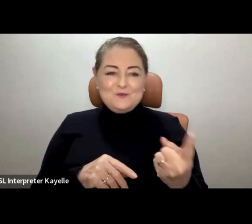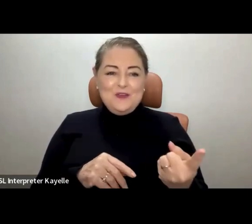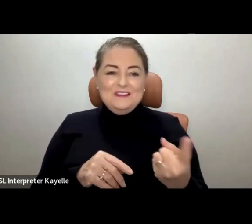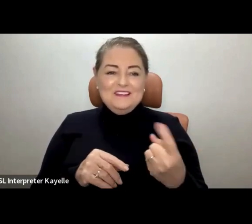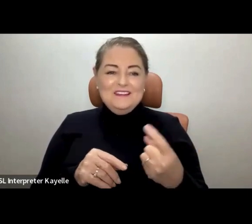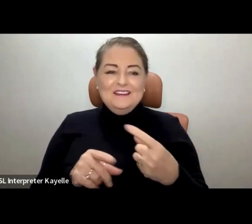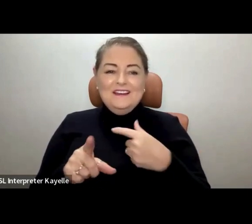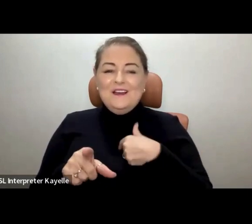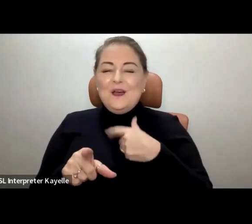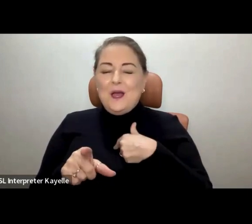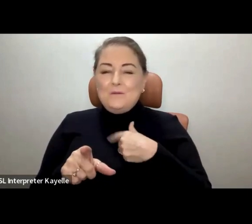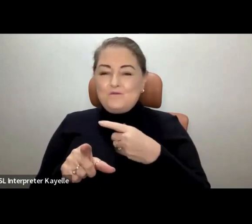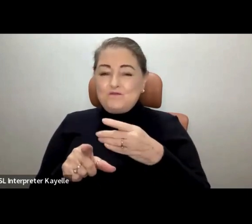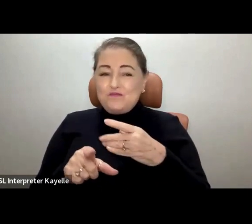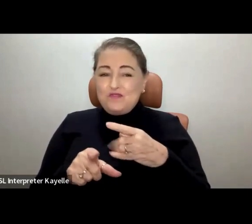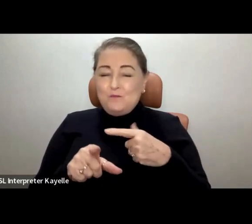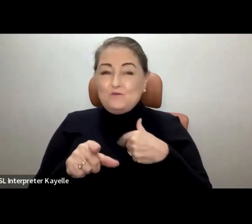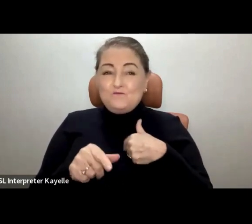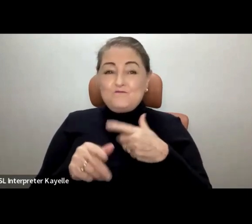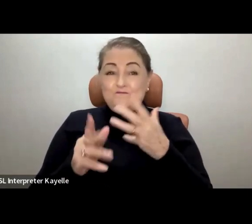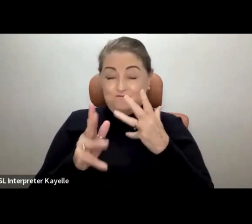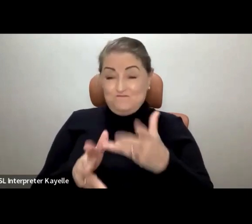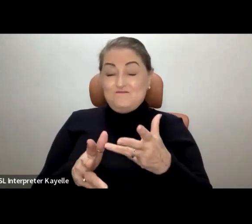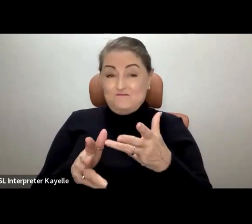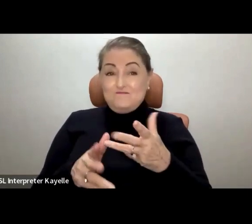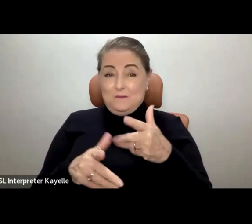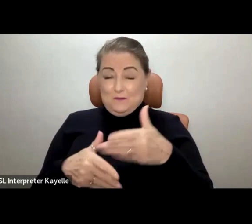gonna leave you at that. I'm gonna let you eat your lunch.